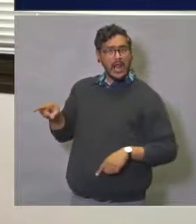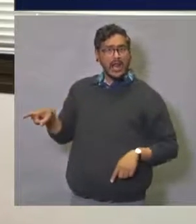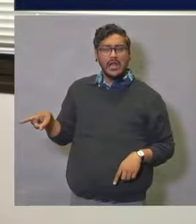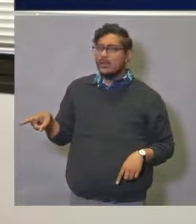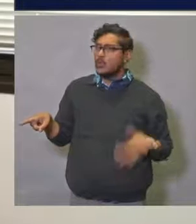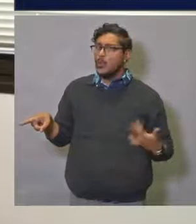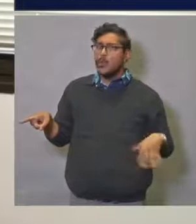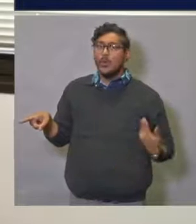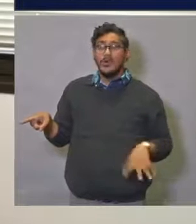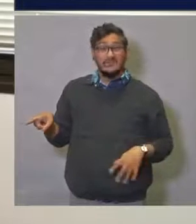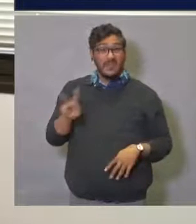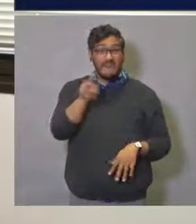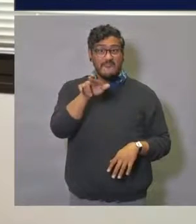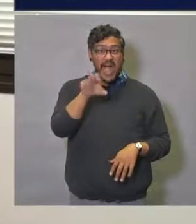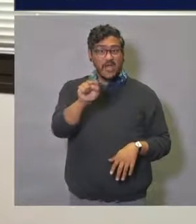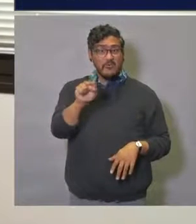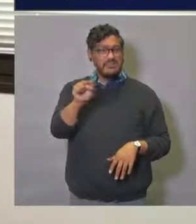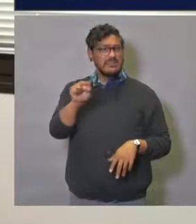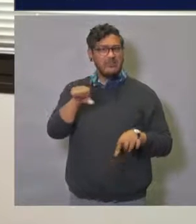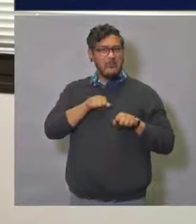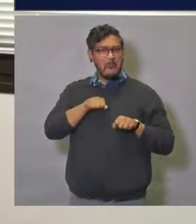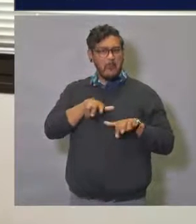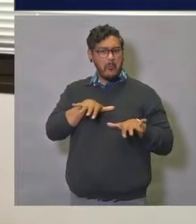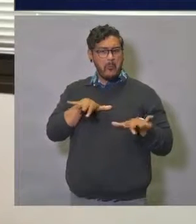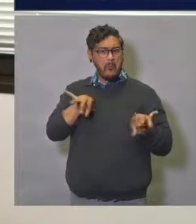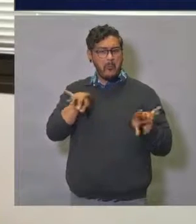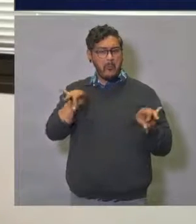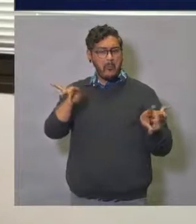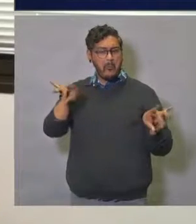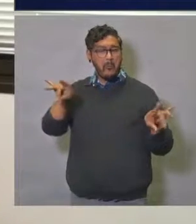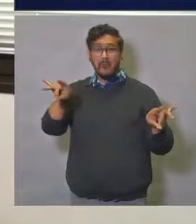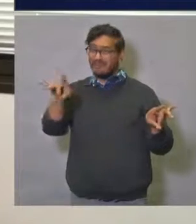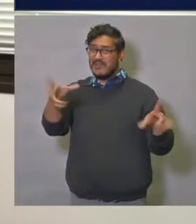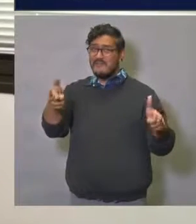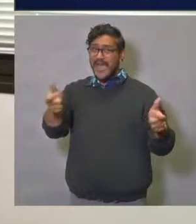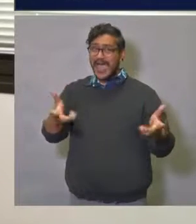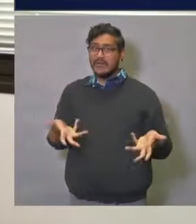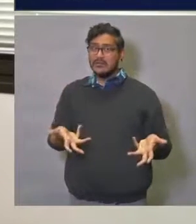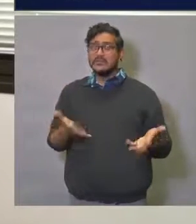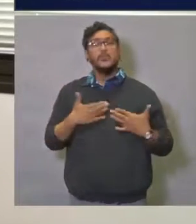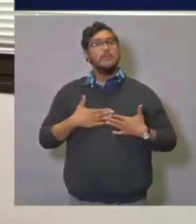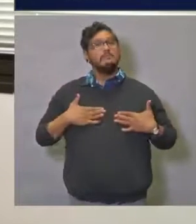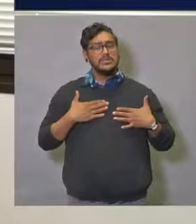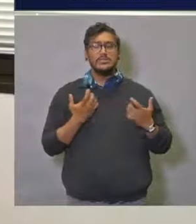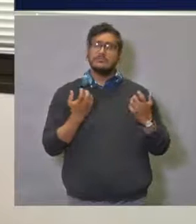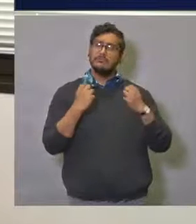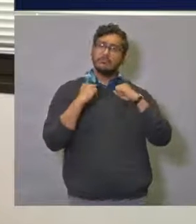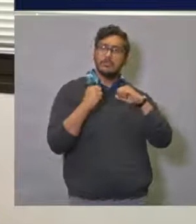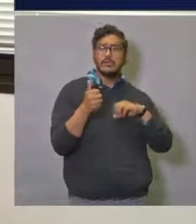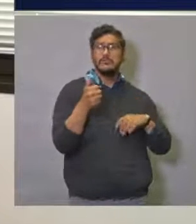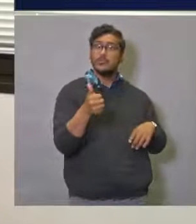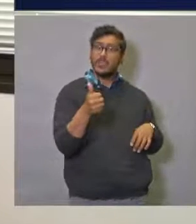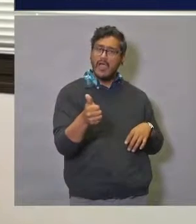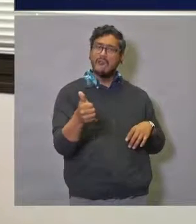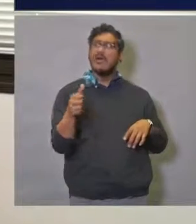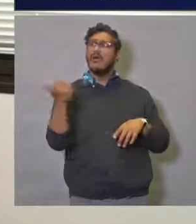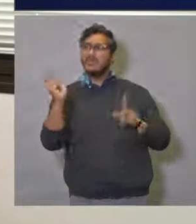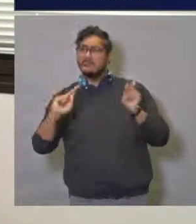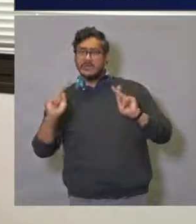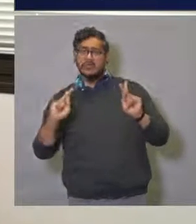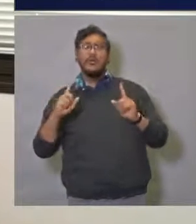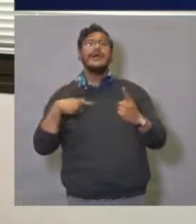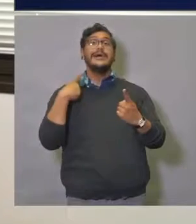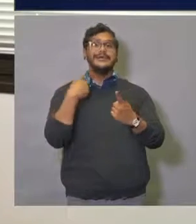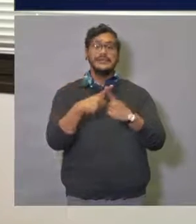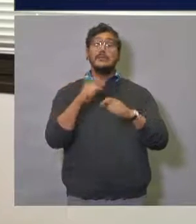POSITIVIDAD EN LA PRUEBA DEL